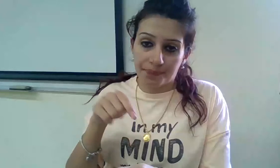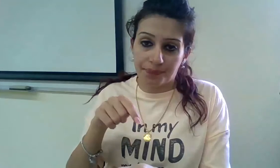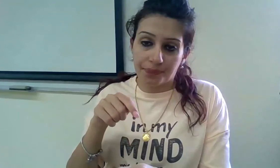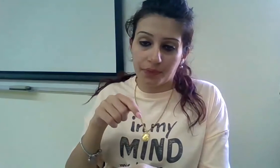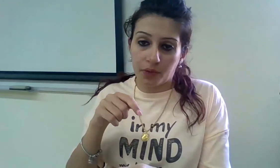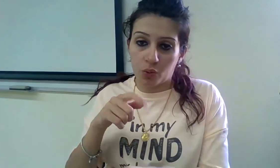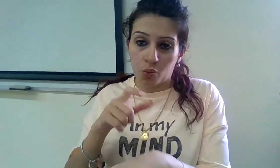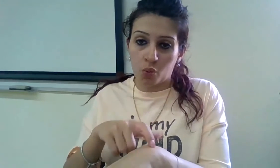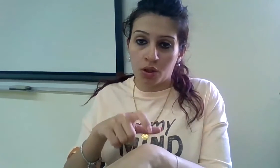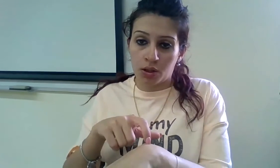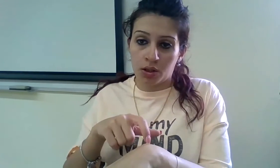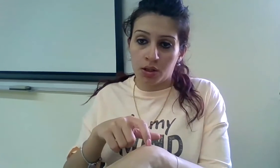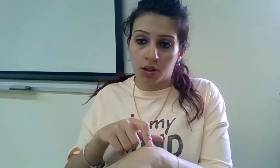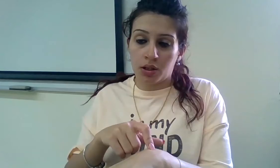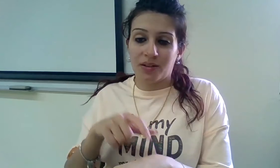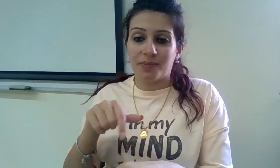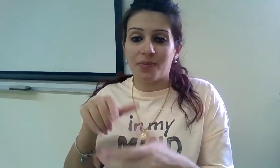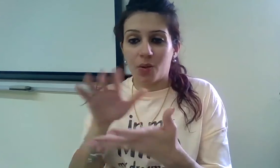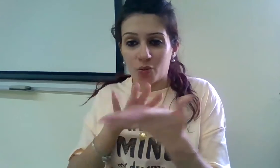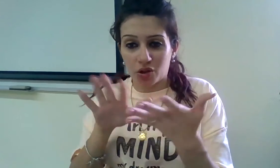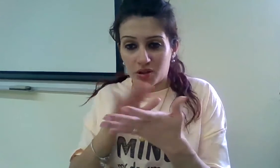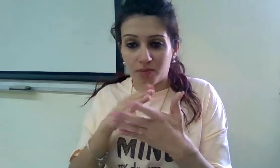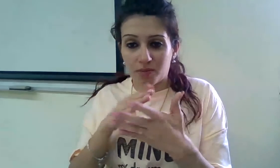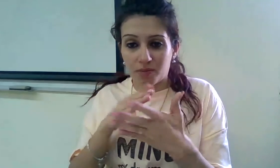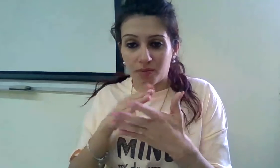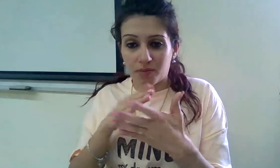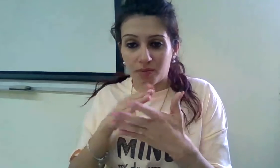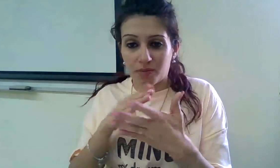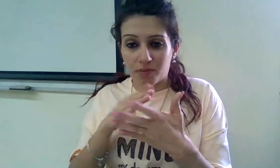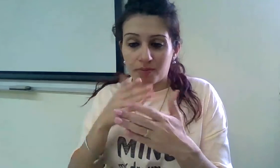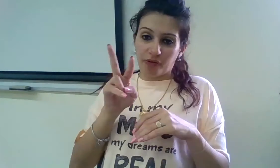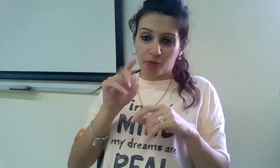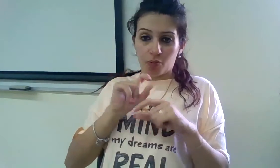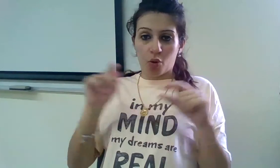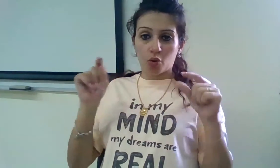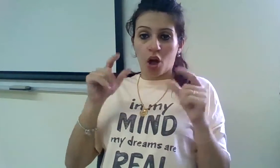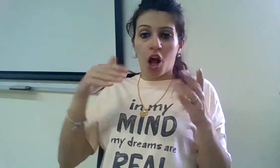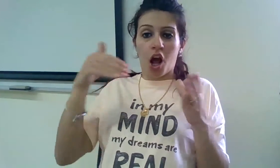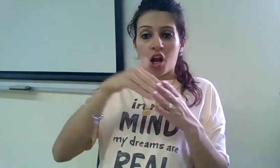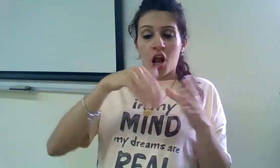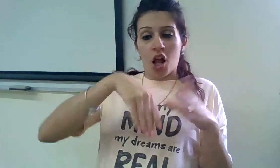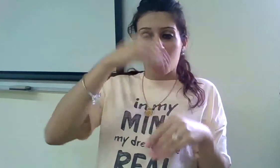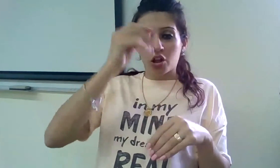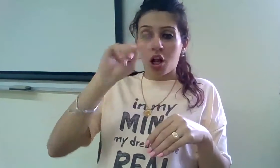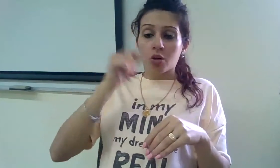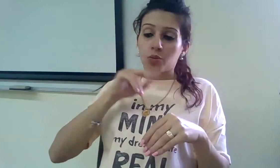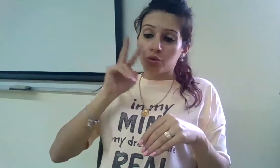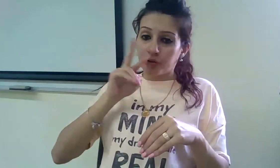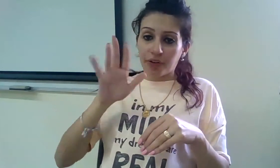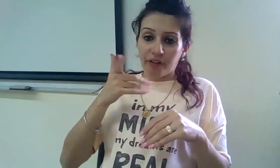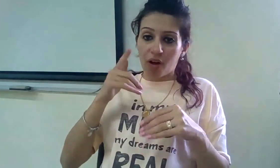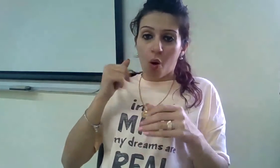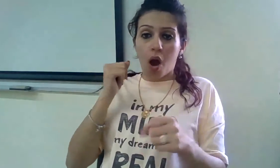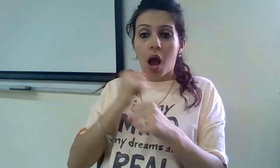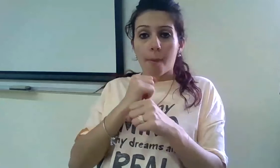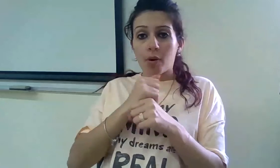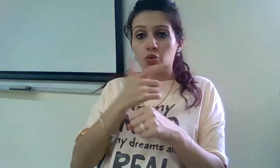for us about the learning at home and school, even they are equally important, but they are happening in different form.